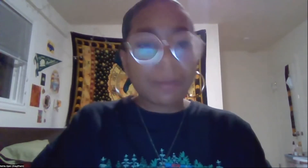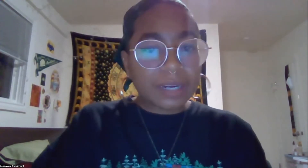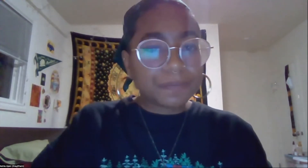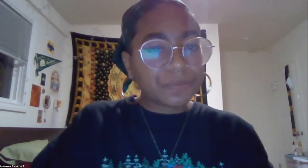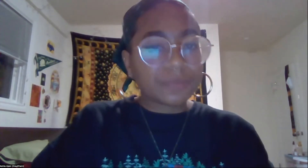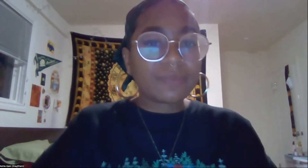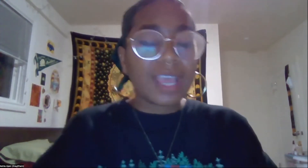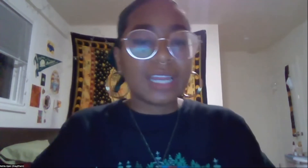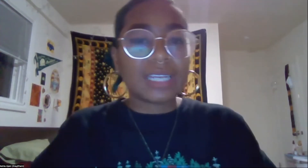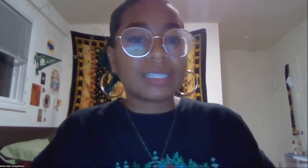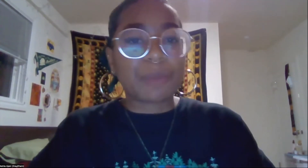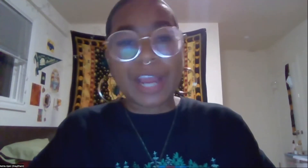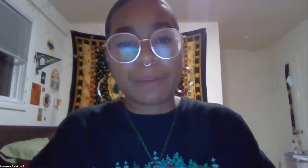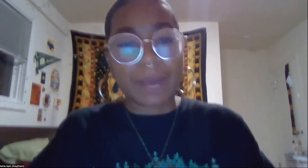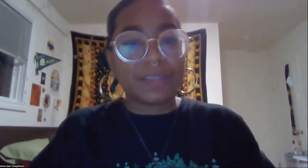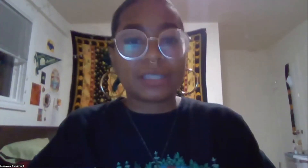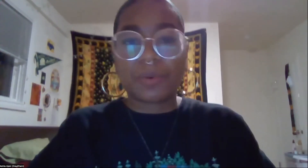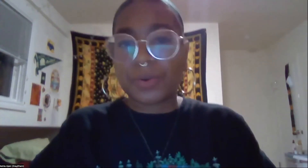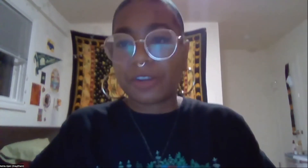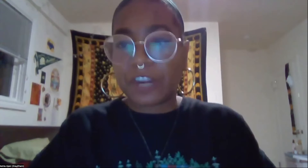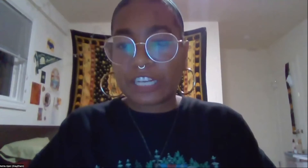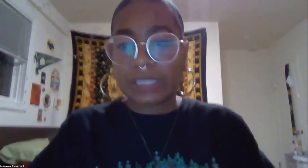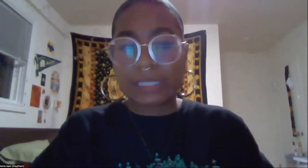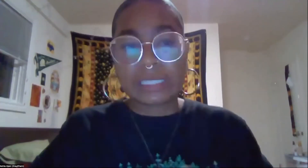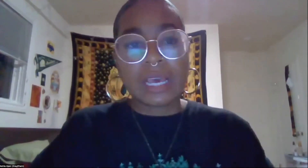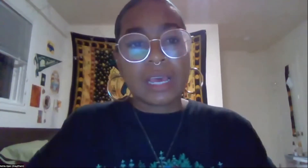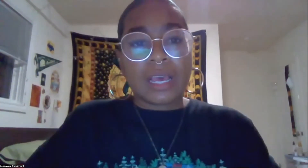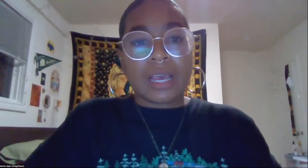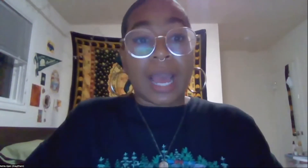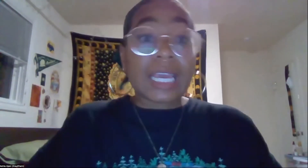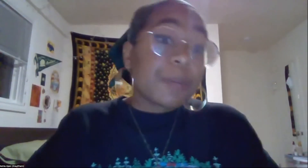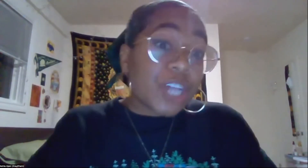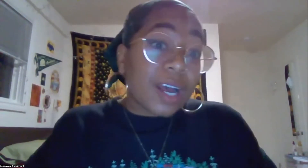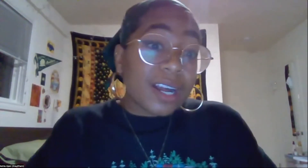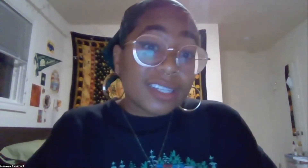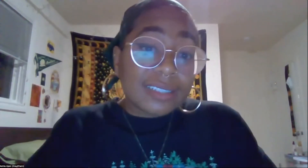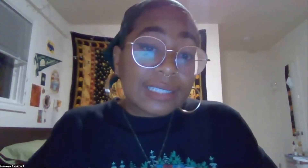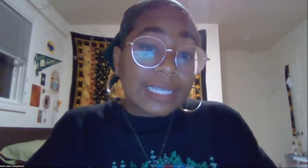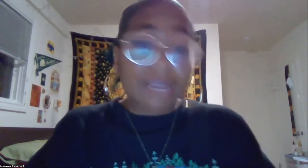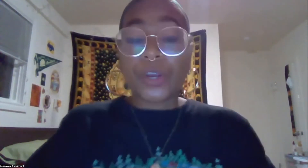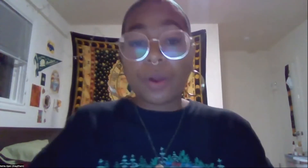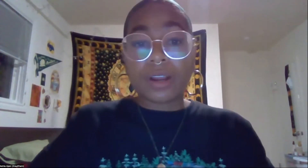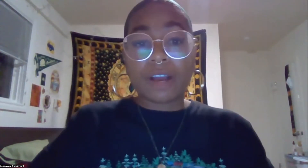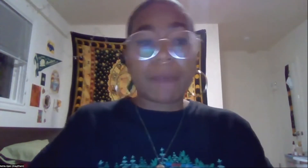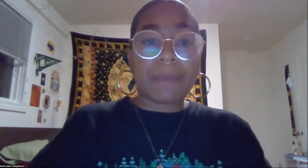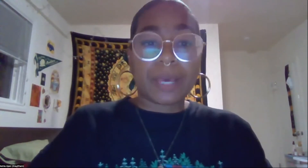Hamer, and it is inspired by this quote of hers. "I keep a shotgun in every corner of my bedroom,